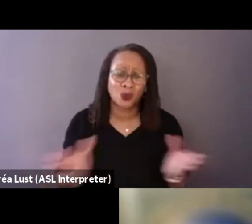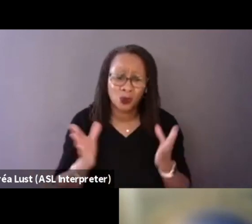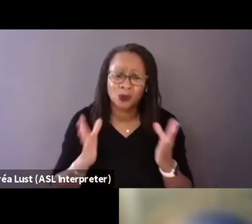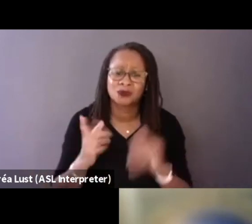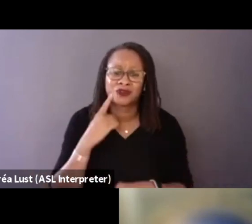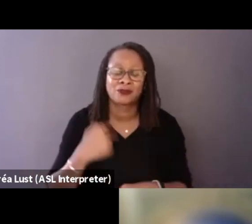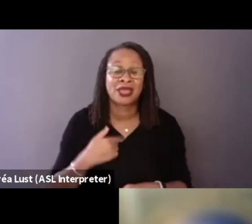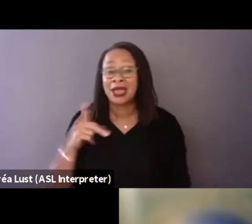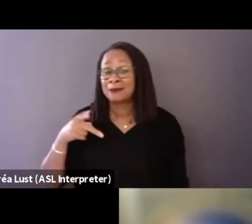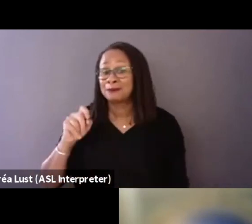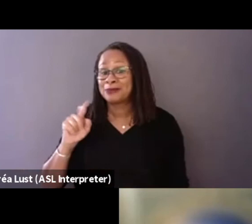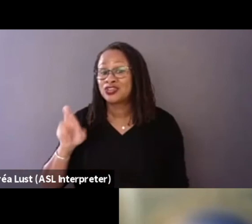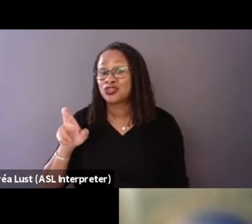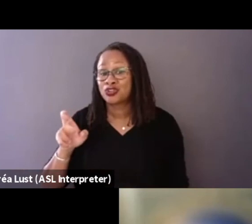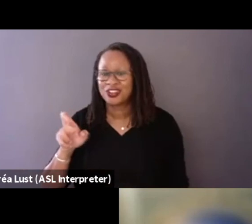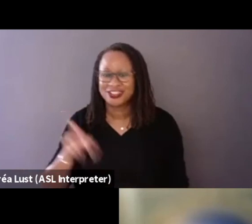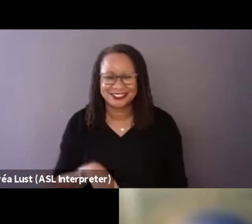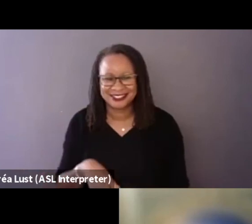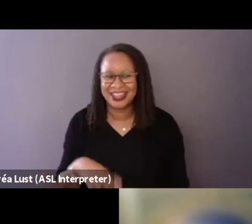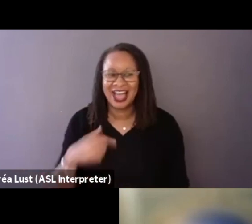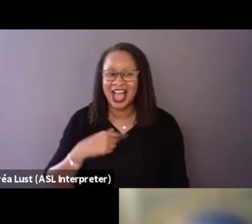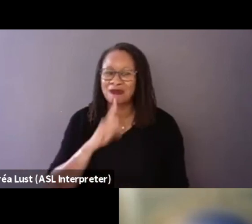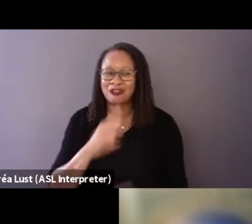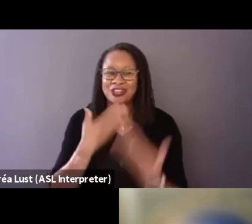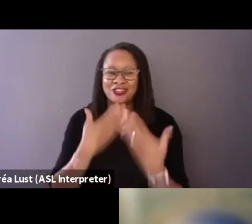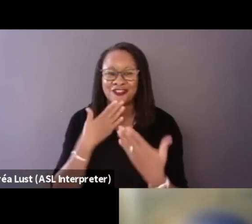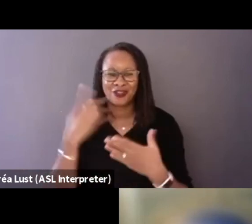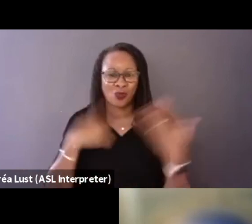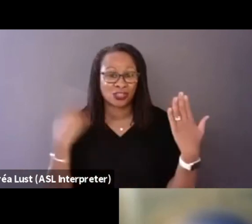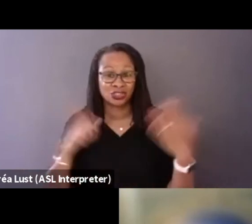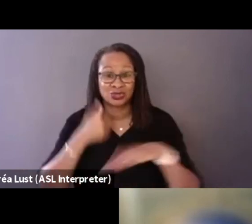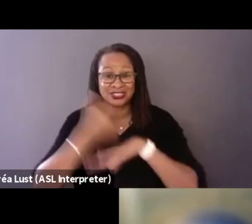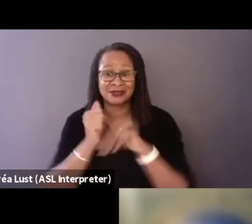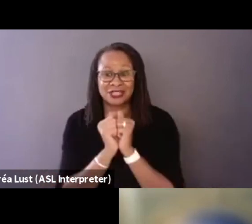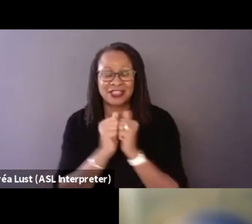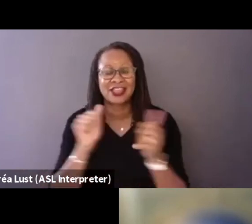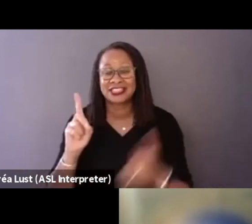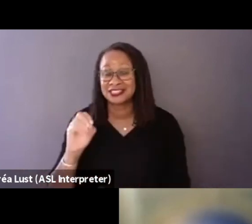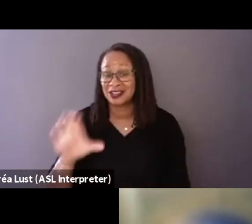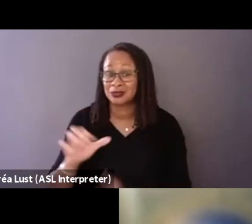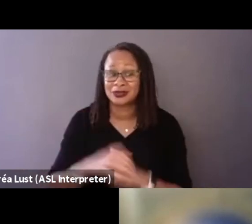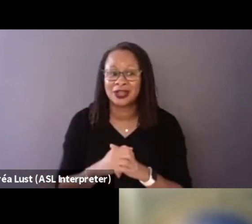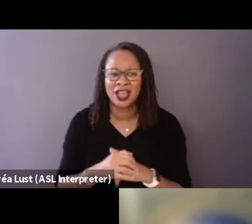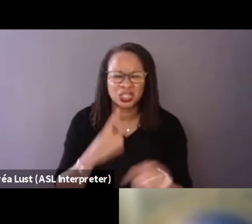Peter, I am really grateful for what you all put together in this documentary. I said Peter without being angry,